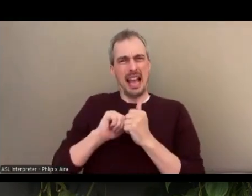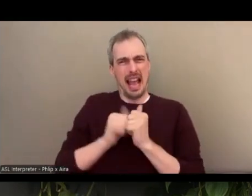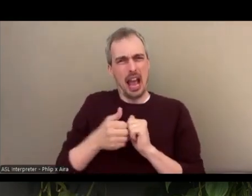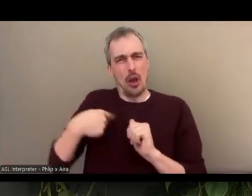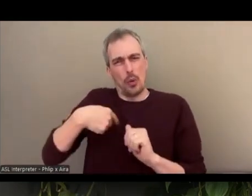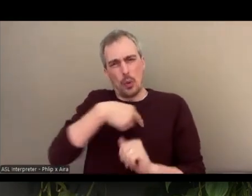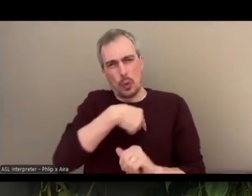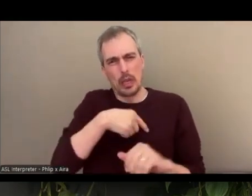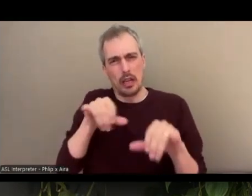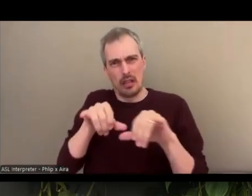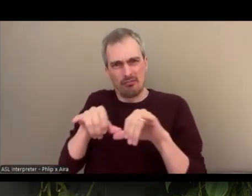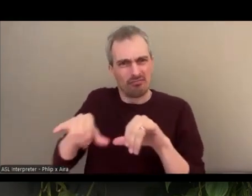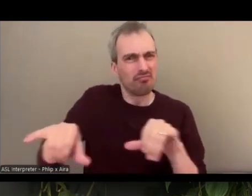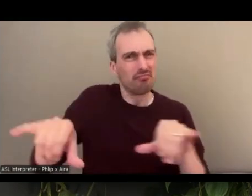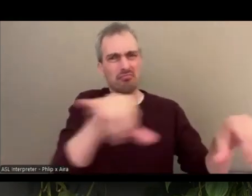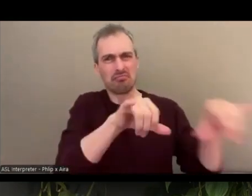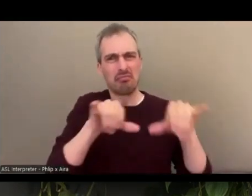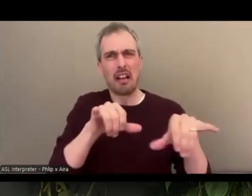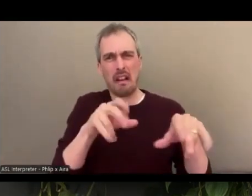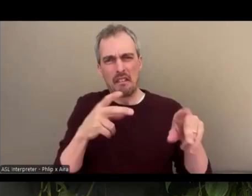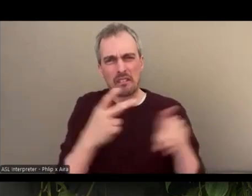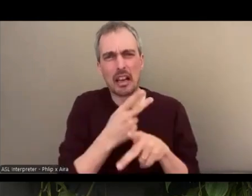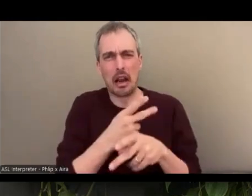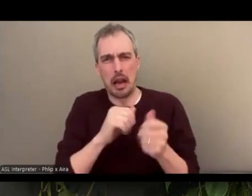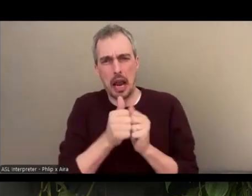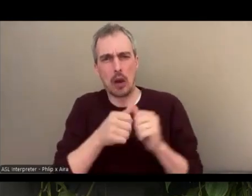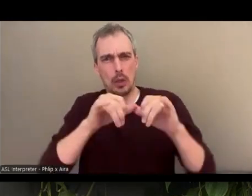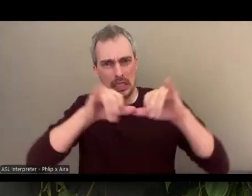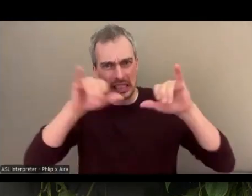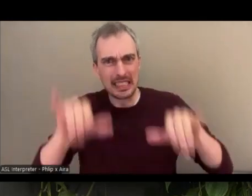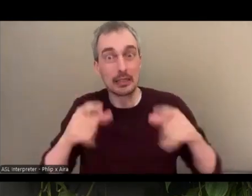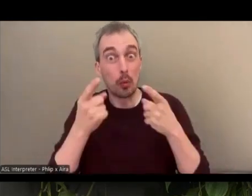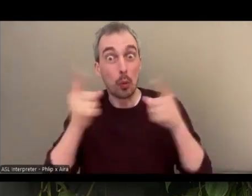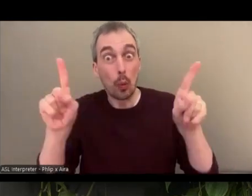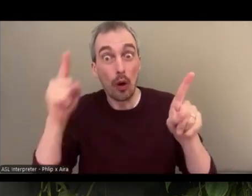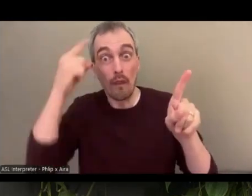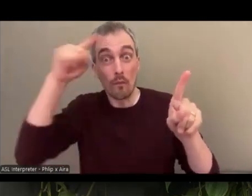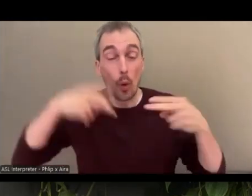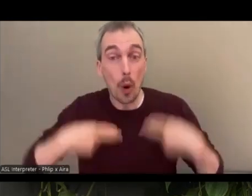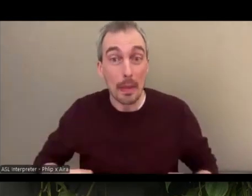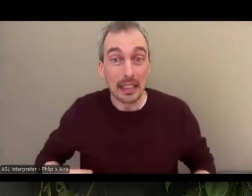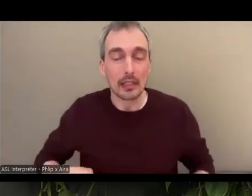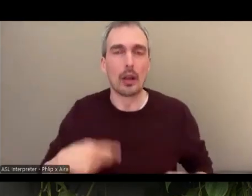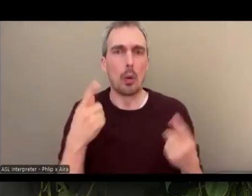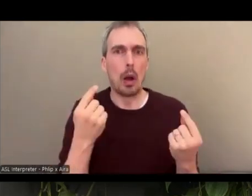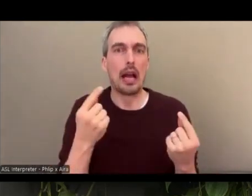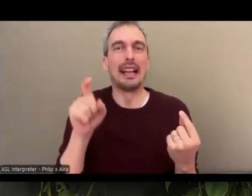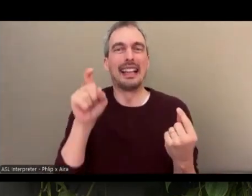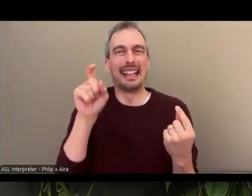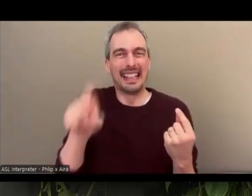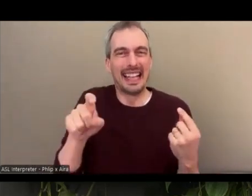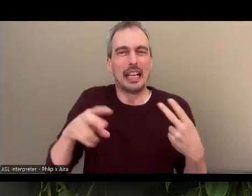[audio drop] humans is to have humans validate the system. That starts with the actual users of the software, including